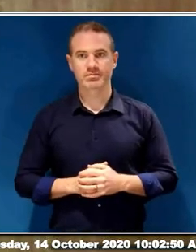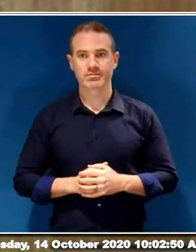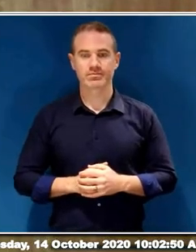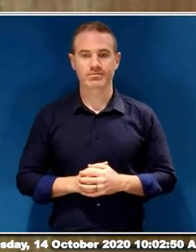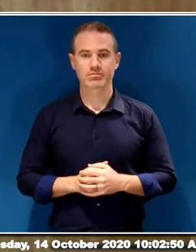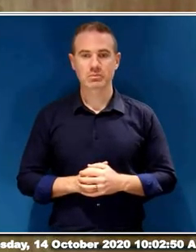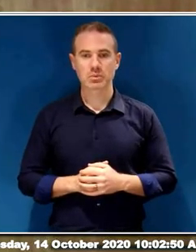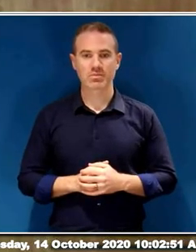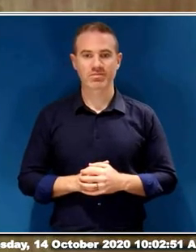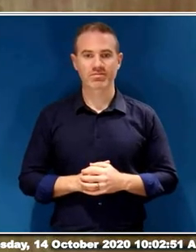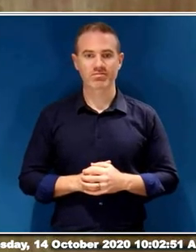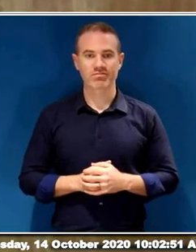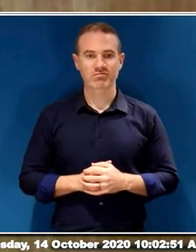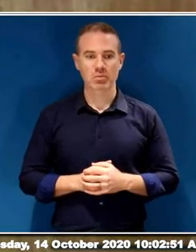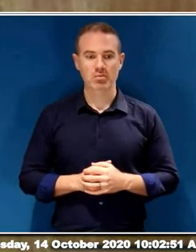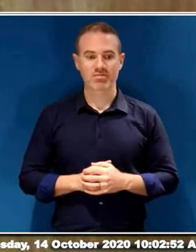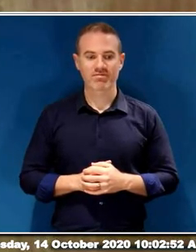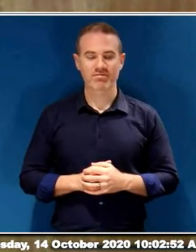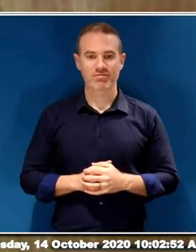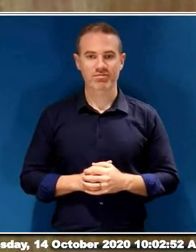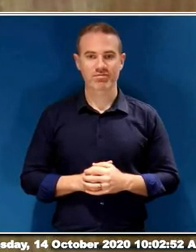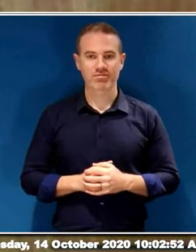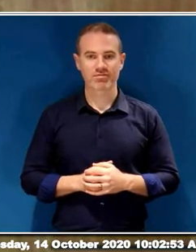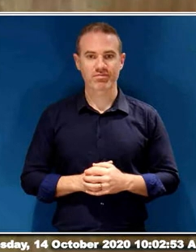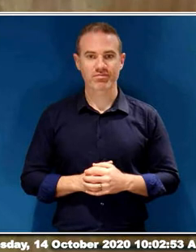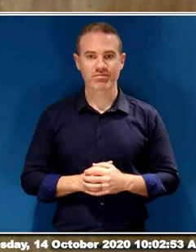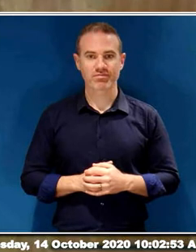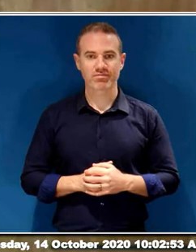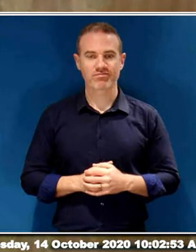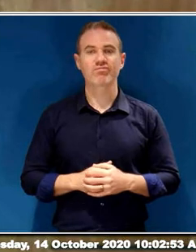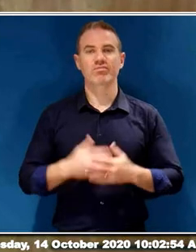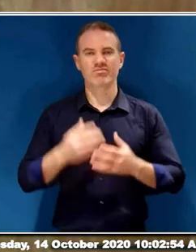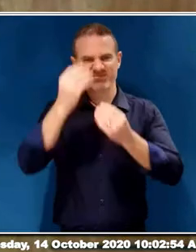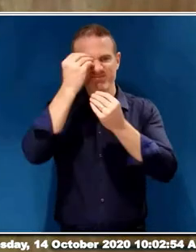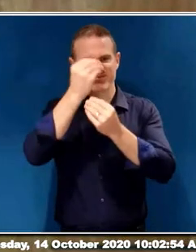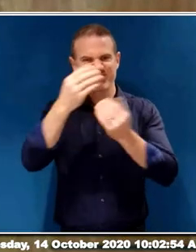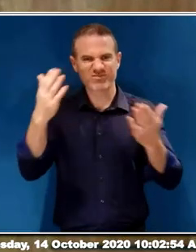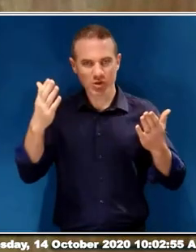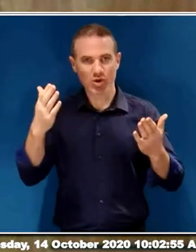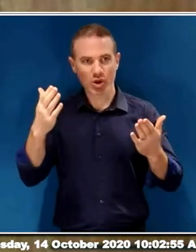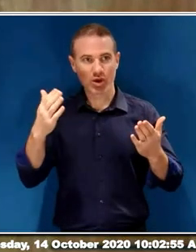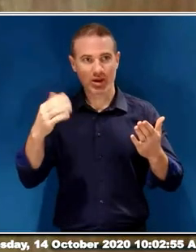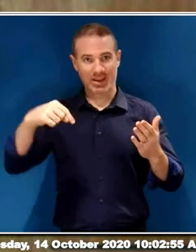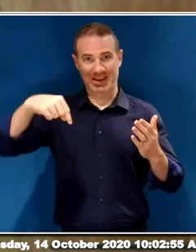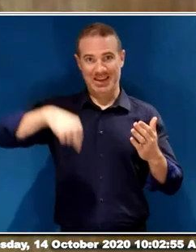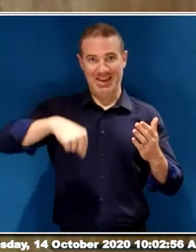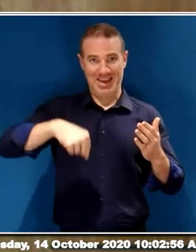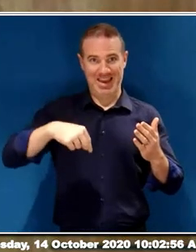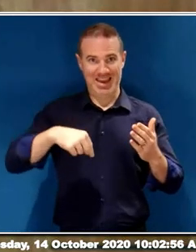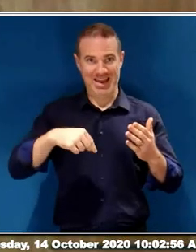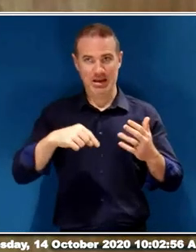broadcast, but in terms of the internal system maybe that's come up now. It has. Thank you very much.